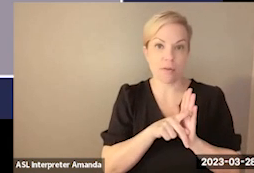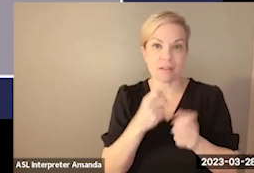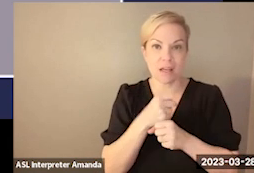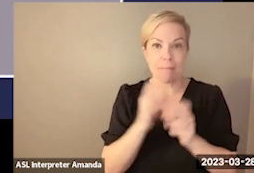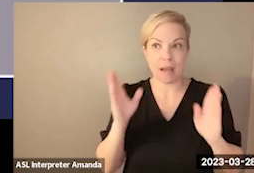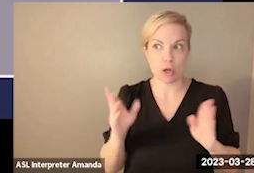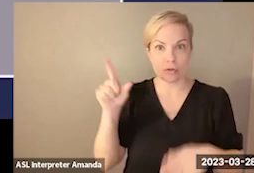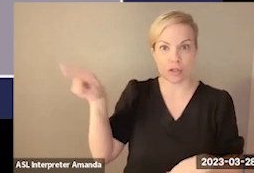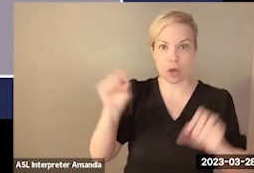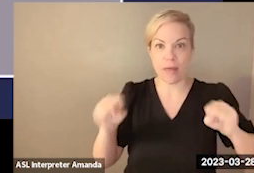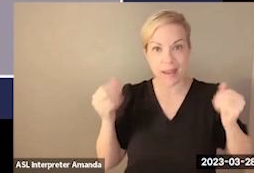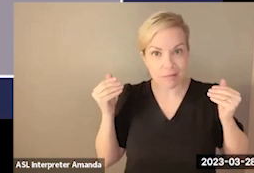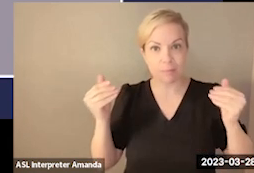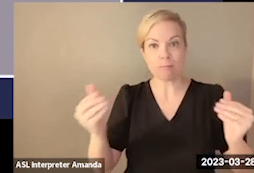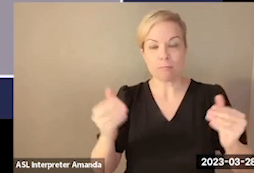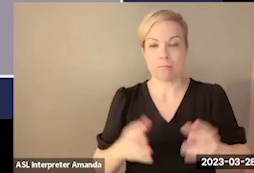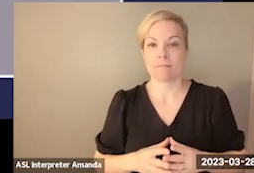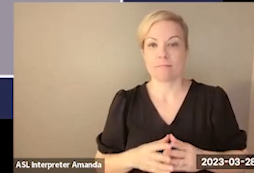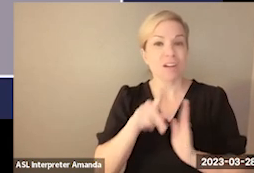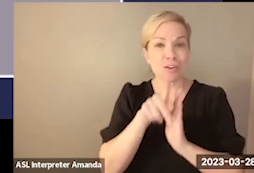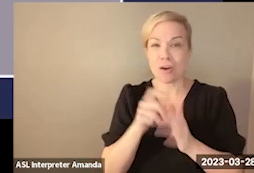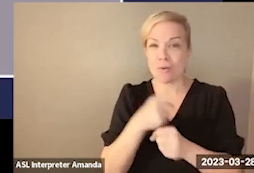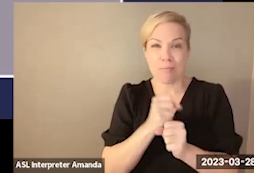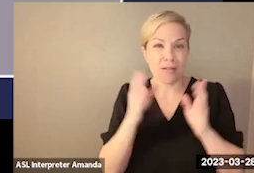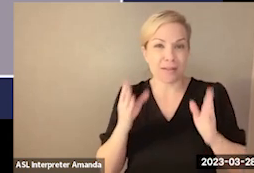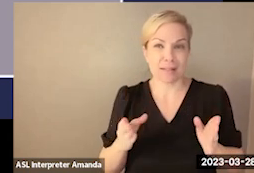Debbie Stine, Science & Technology Policy Academy: and policymakers are just like anybody else. They want options.